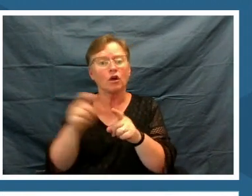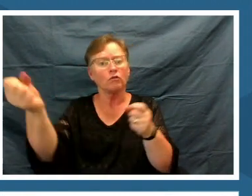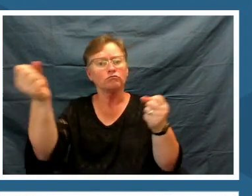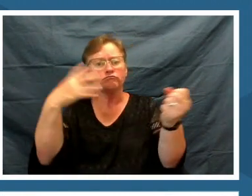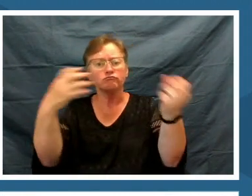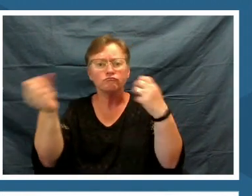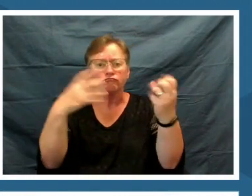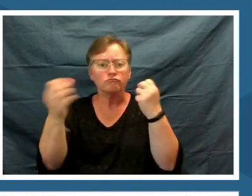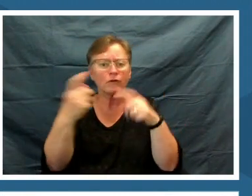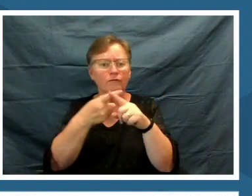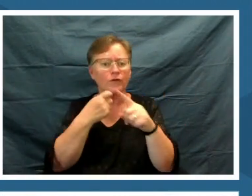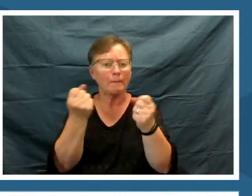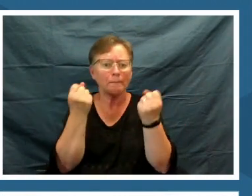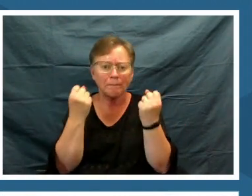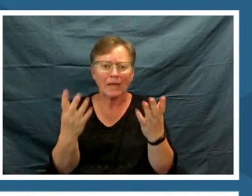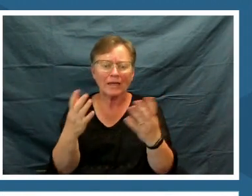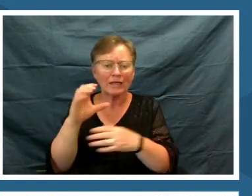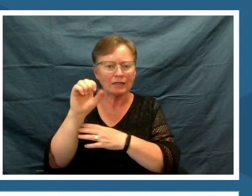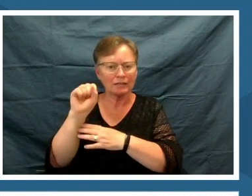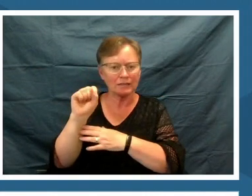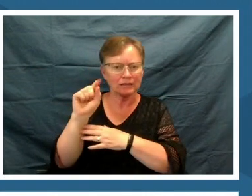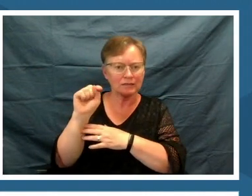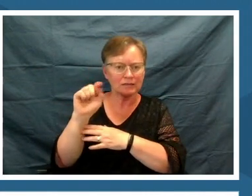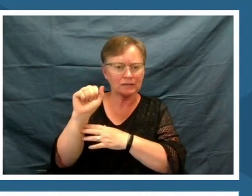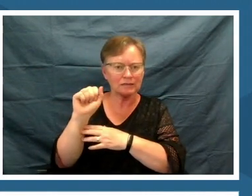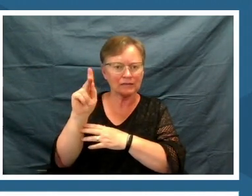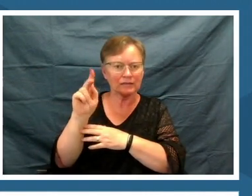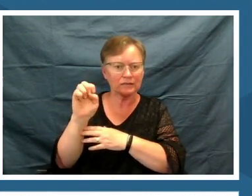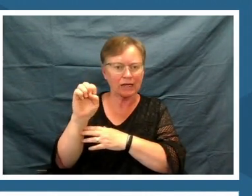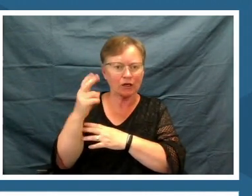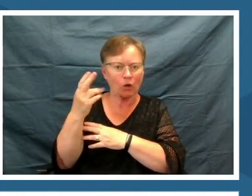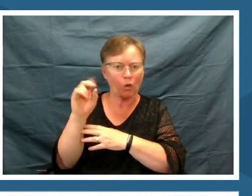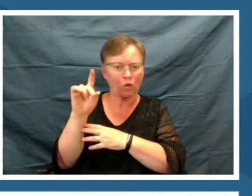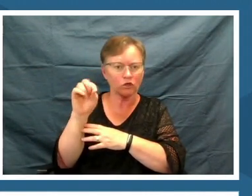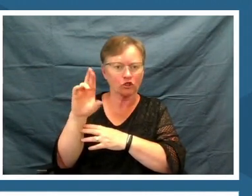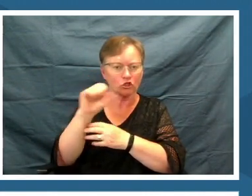the important voices that educators